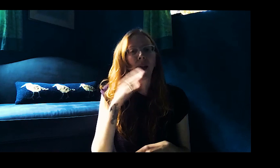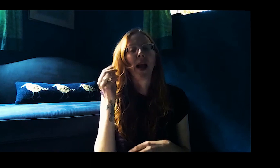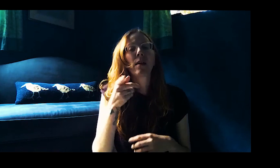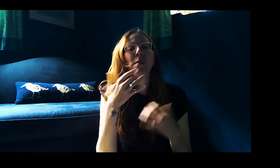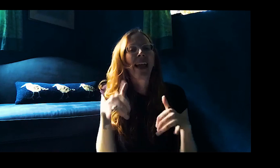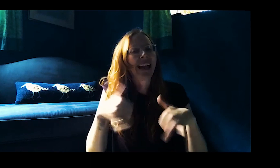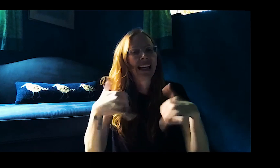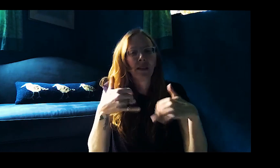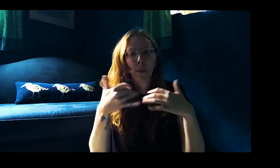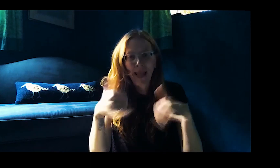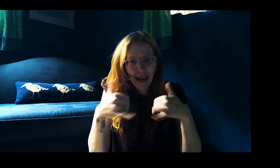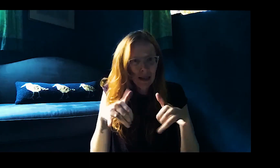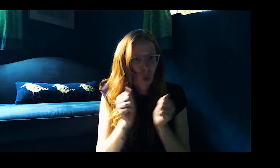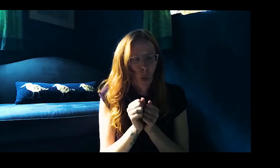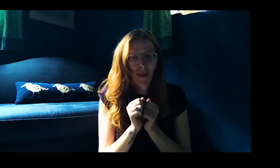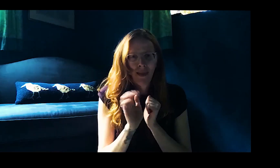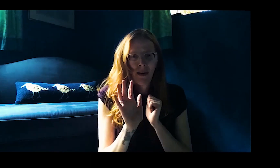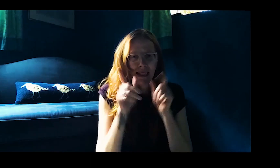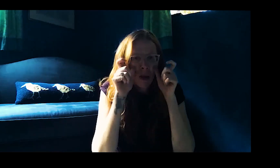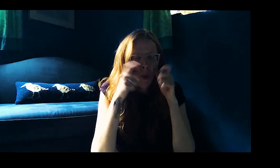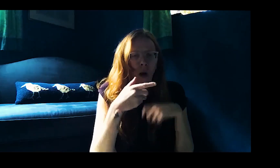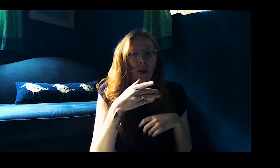and play. Play with your camera. It doesn't have to be fancy equipment.